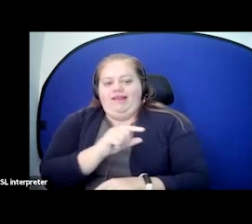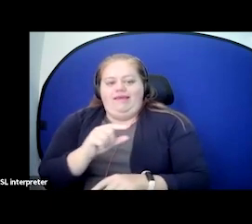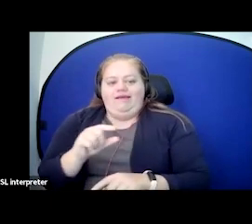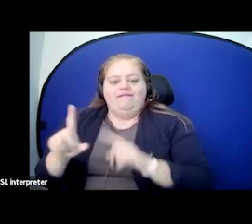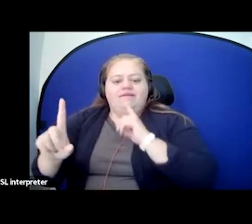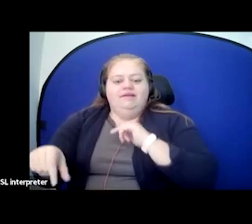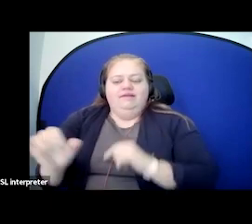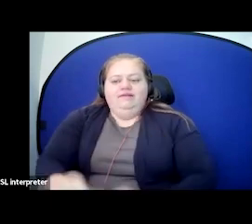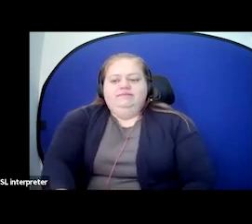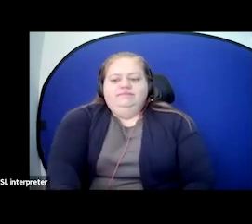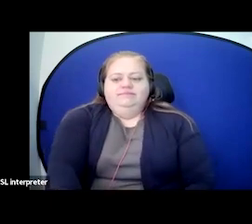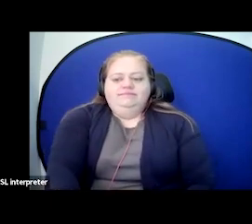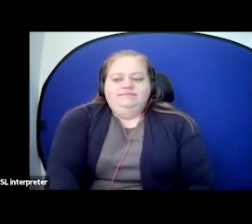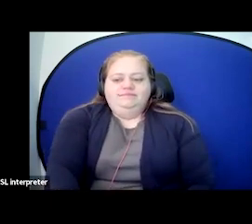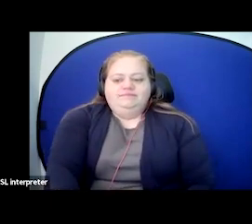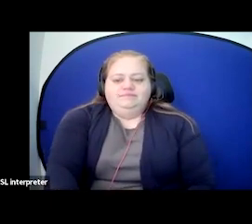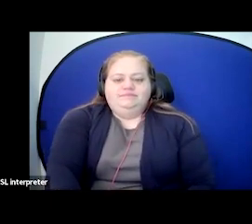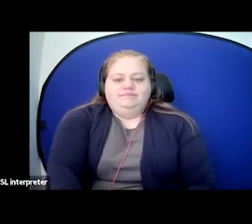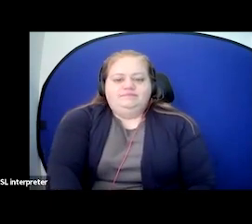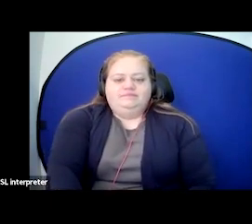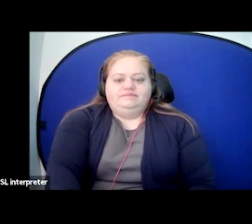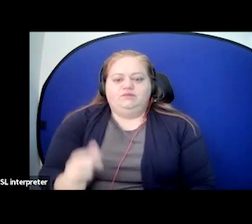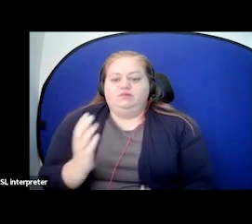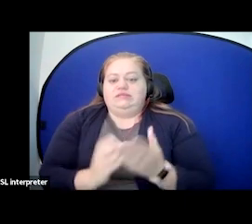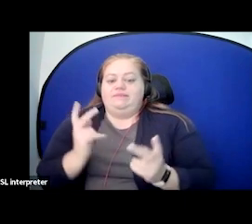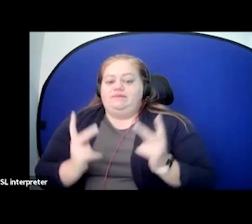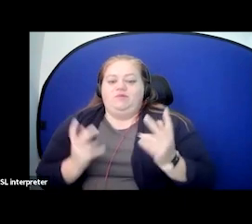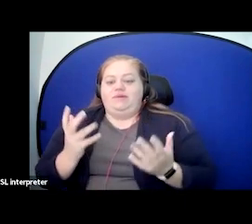So it could be a deterrent from using generative AI effectively